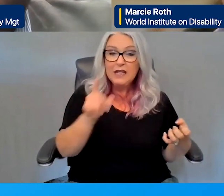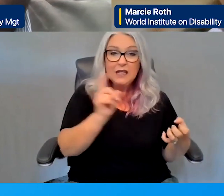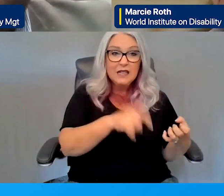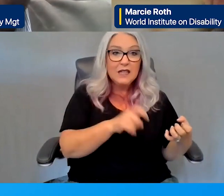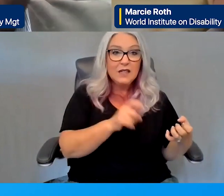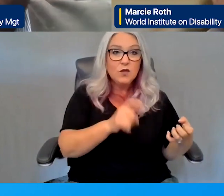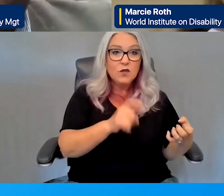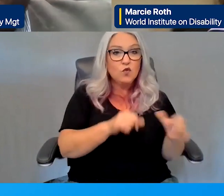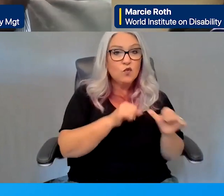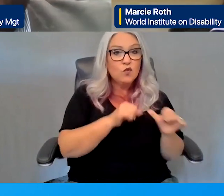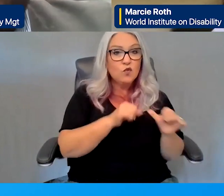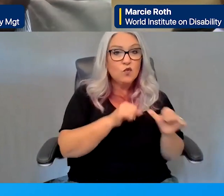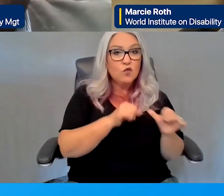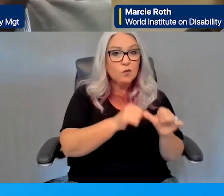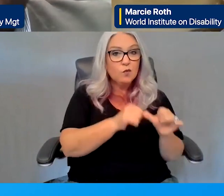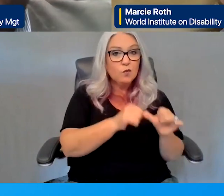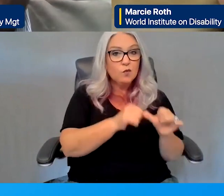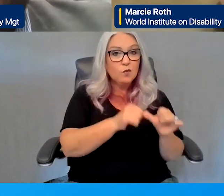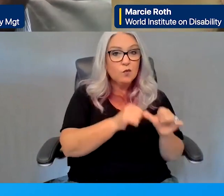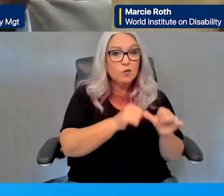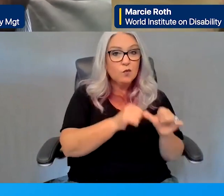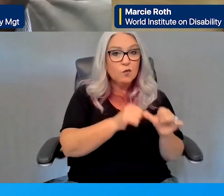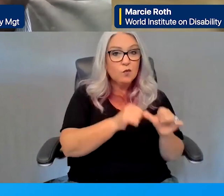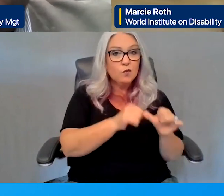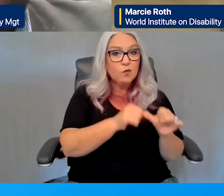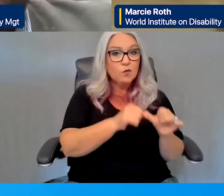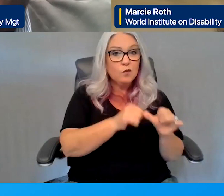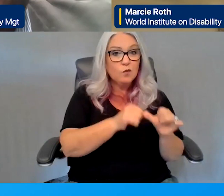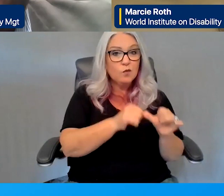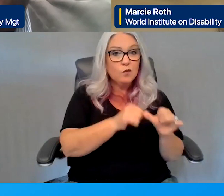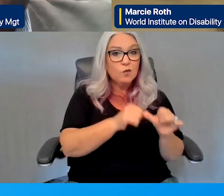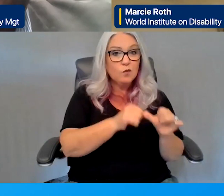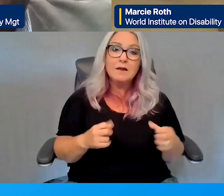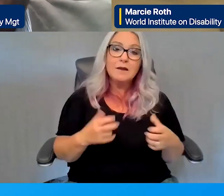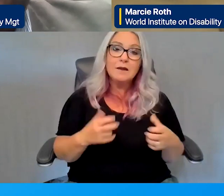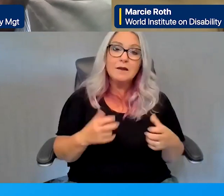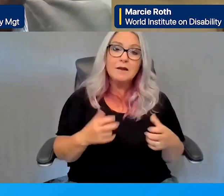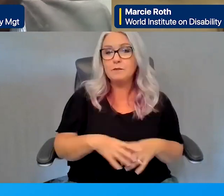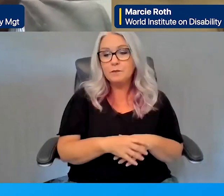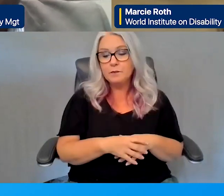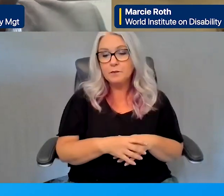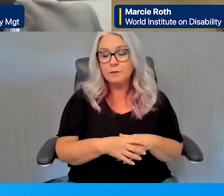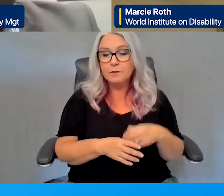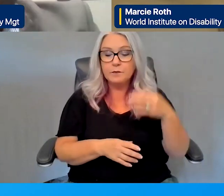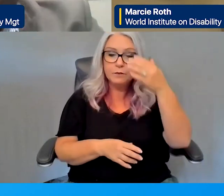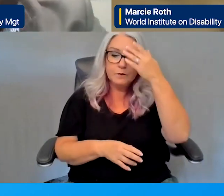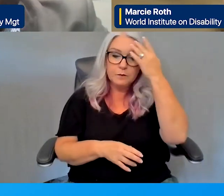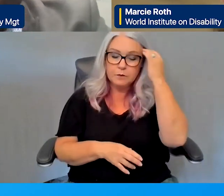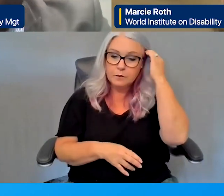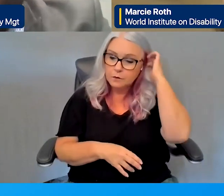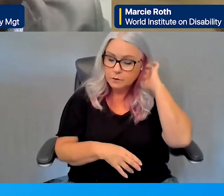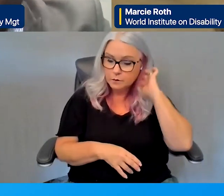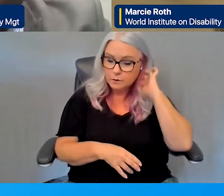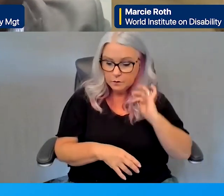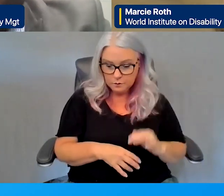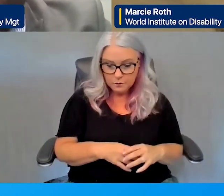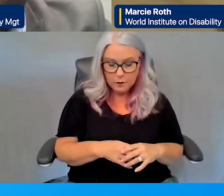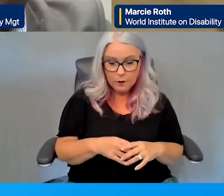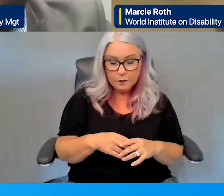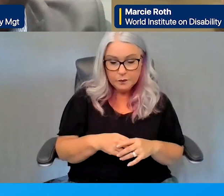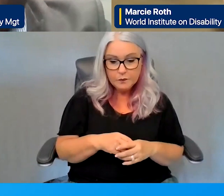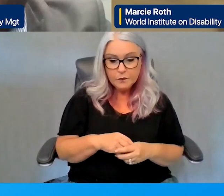or safety. And the funding for